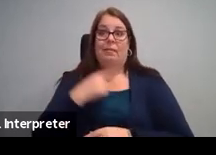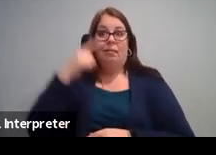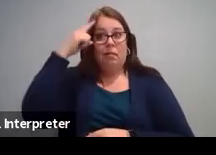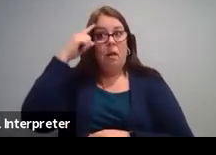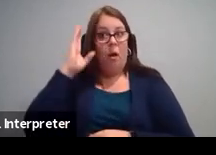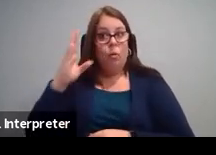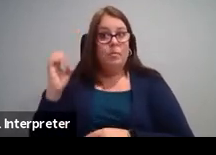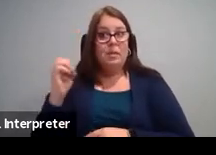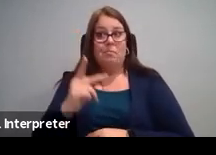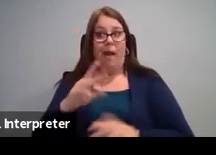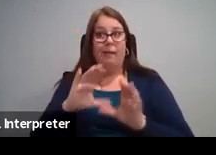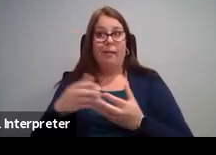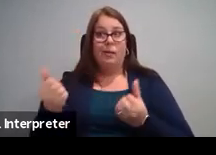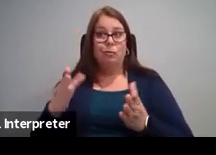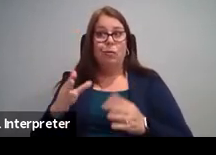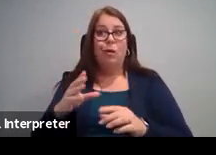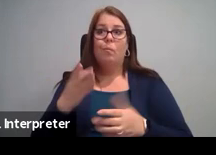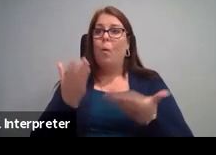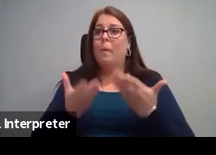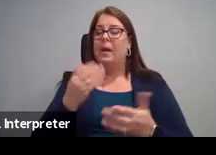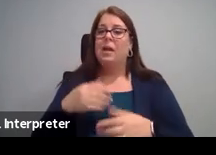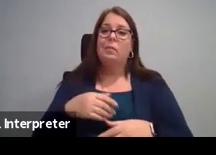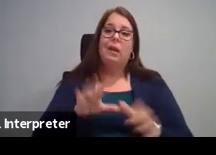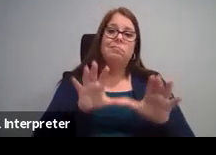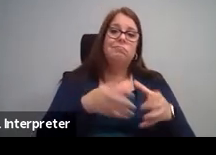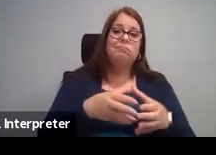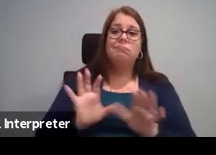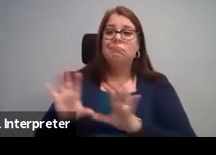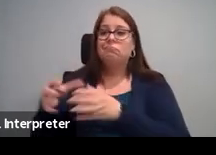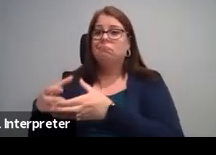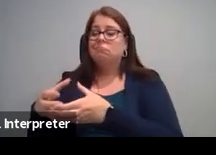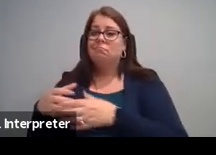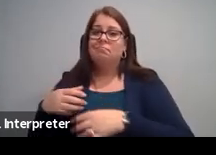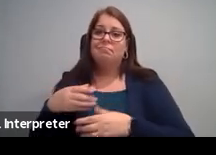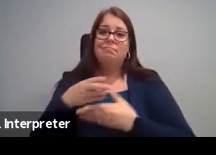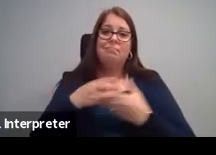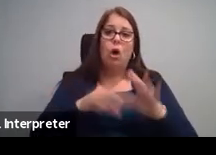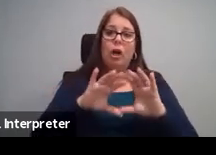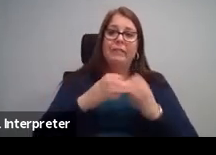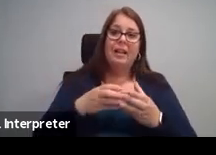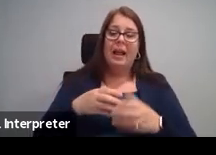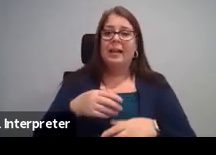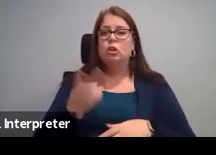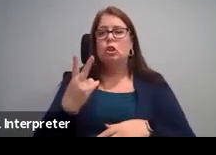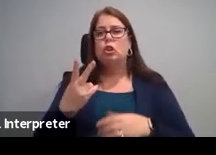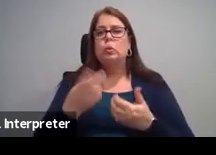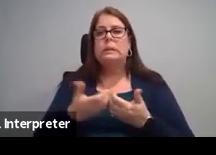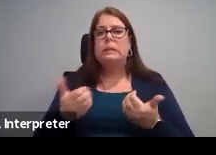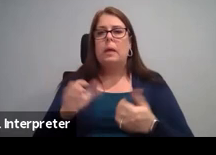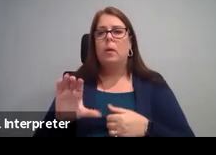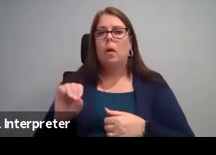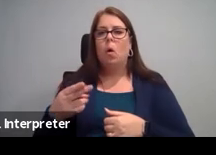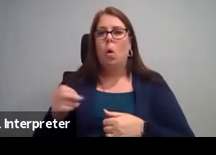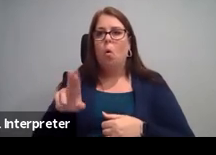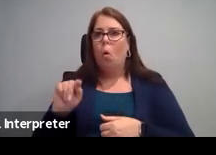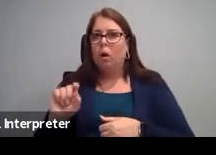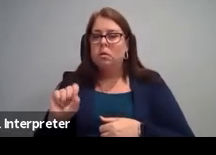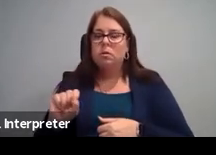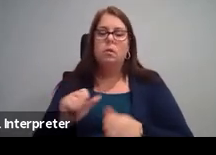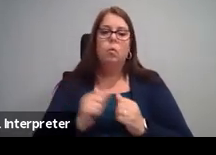Laurie Arnold: The students, you know, would be split into two cohort groups and they would come in and do part of the class in a synchronous in person environment and then